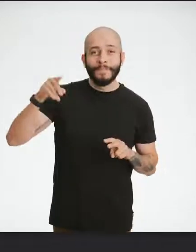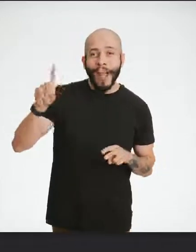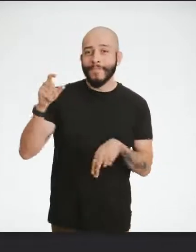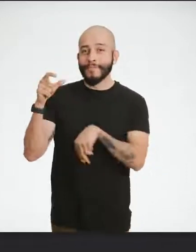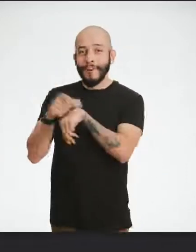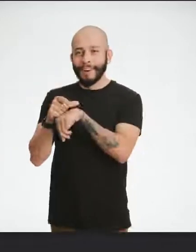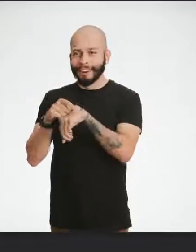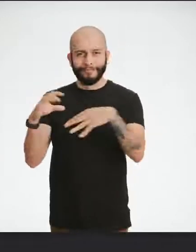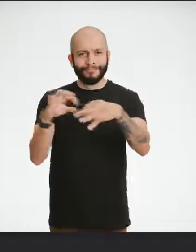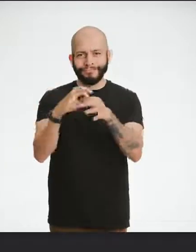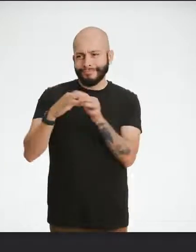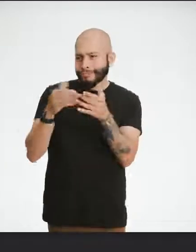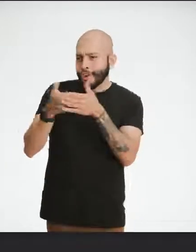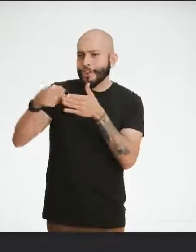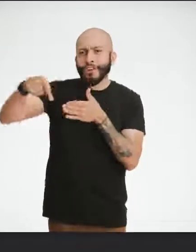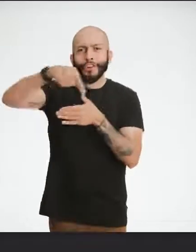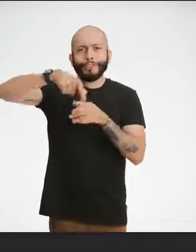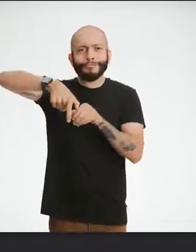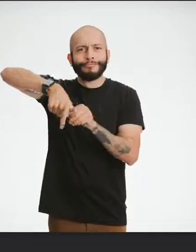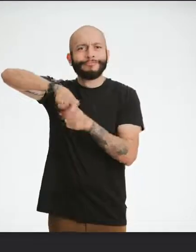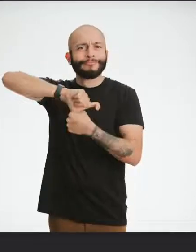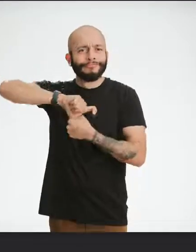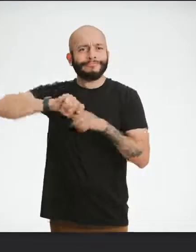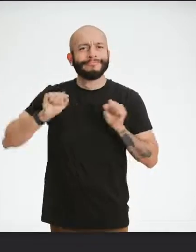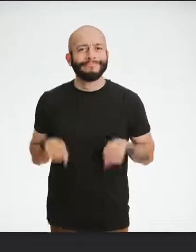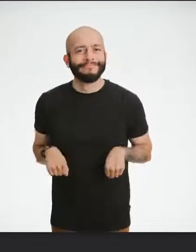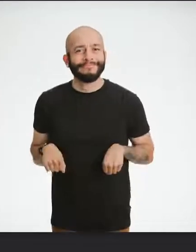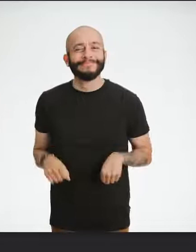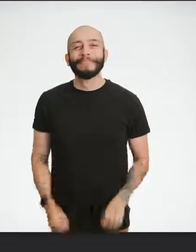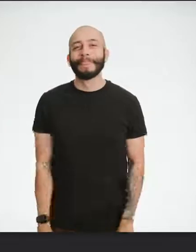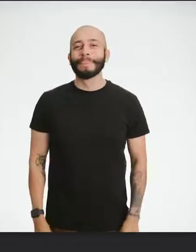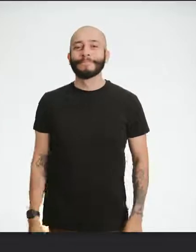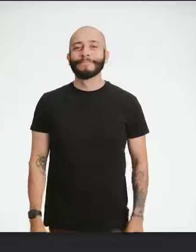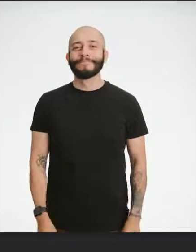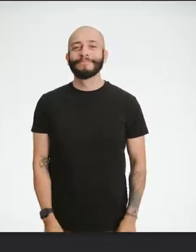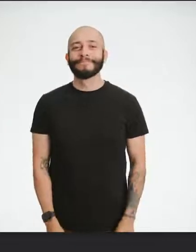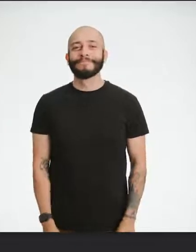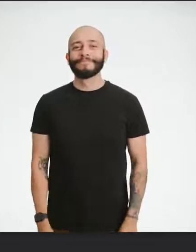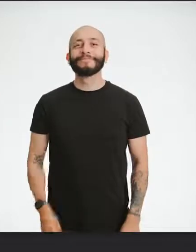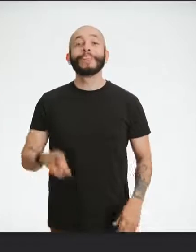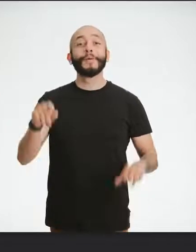Apple TV and iPhone, iPad, or Apple Watch apps on nearby devices.